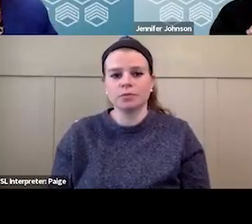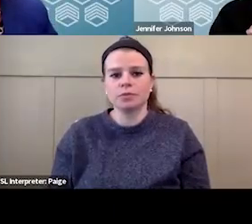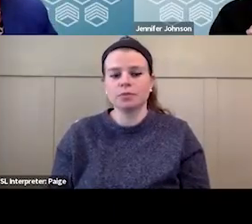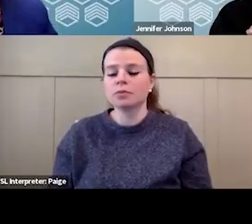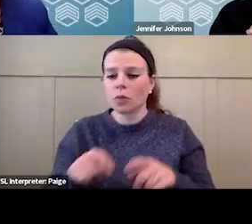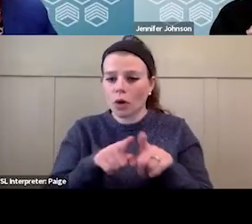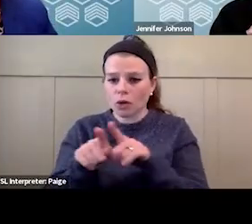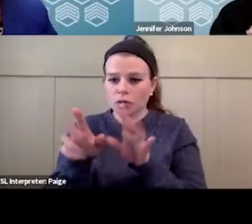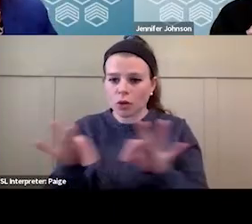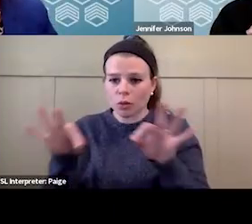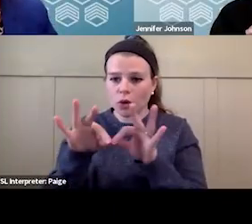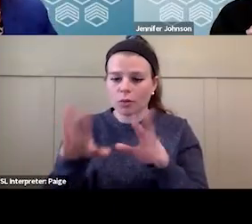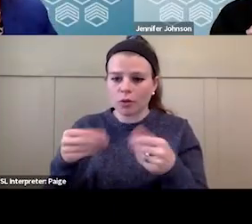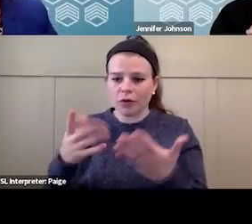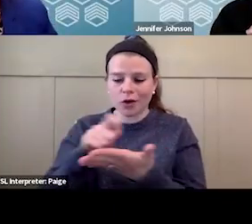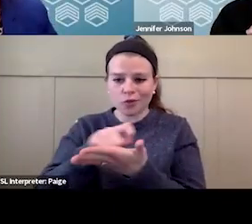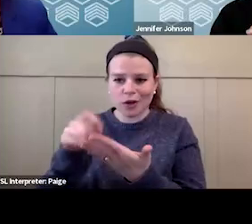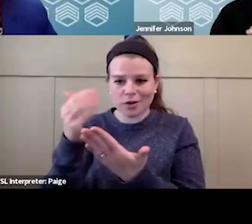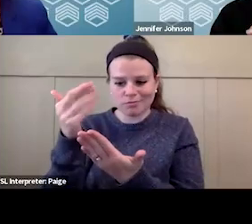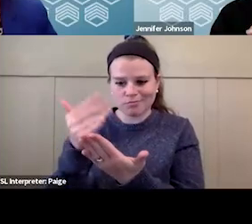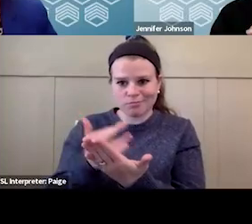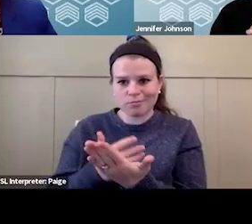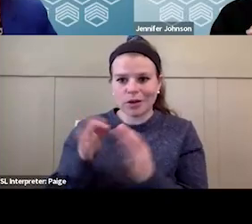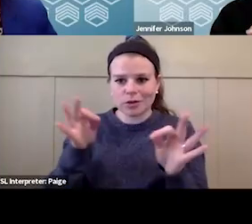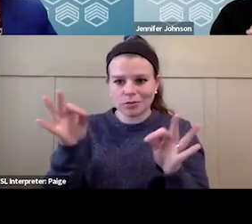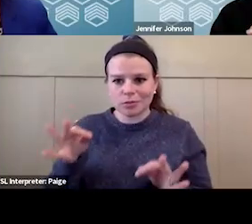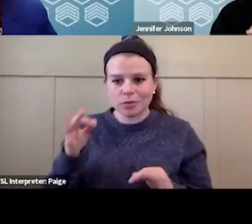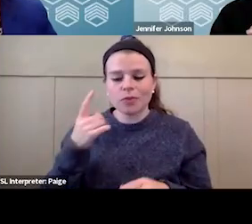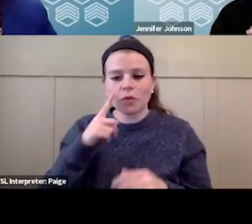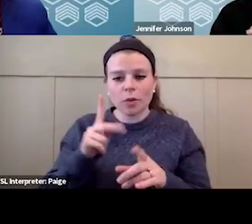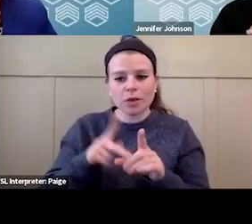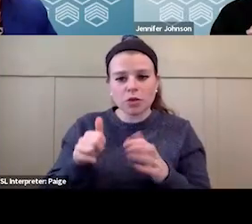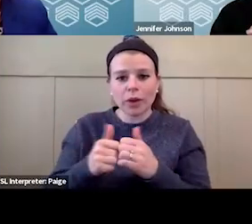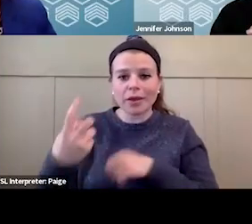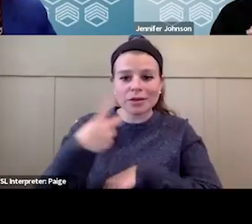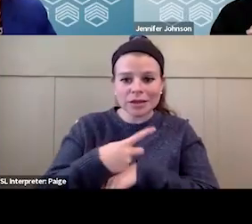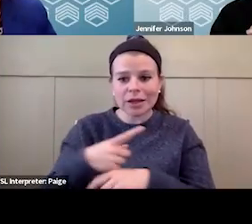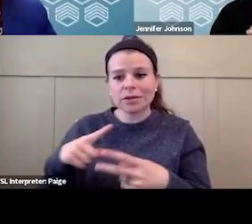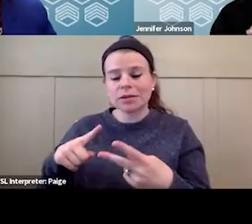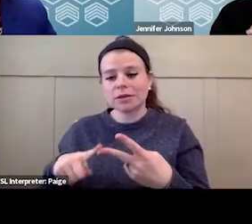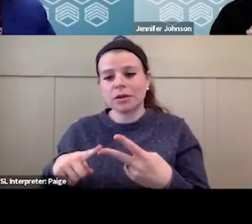written instructions for our participants with dates, locations, and appointments that are involved.